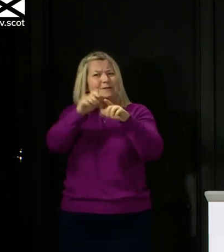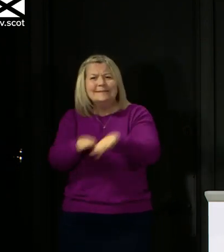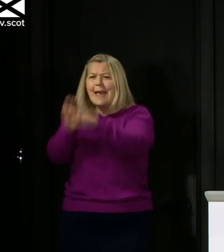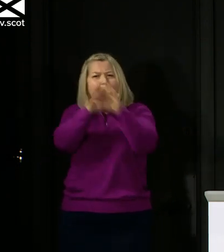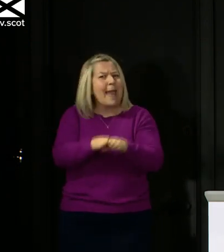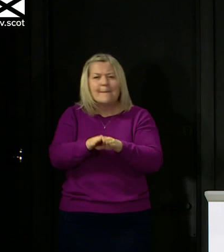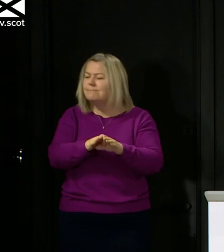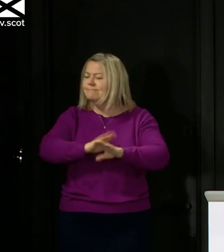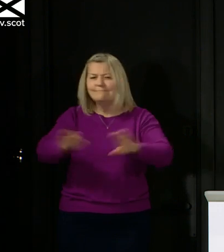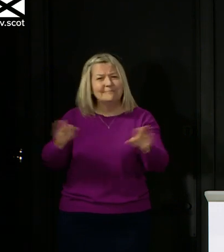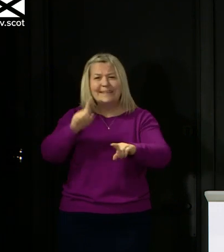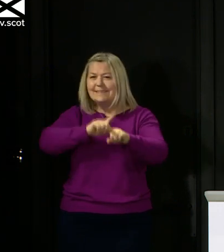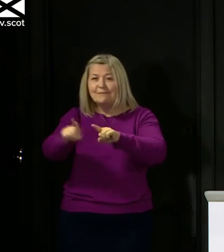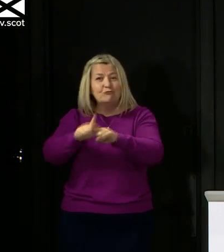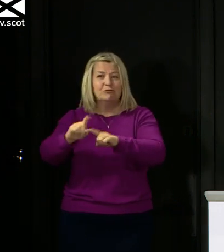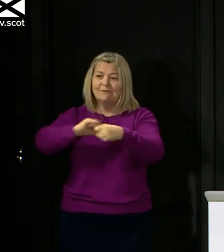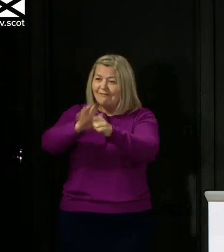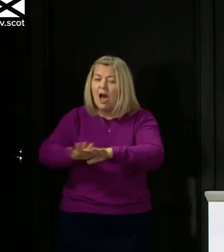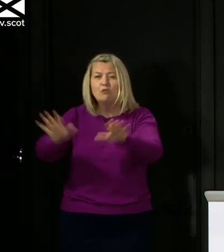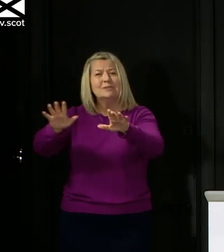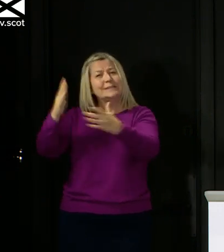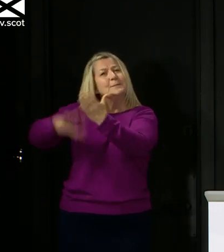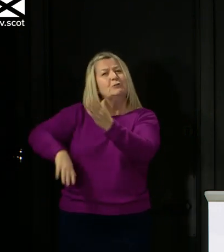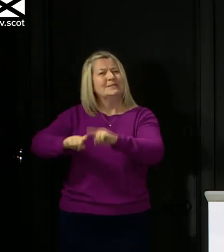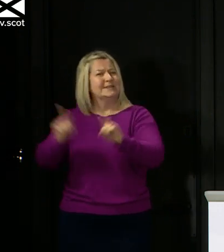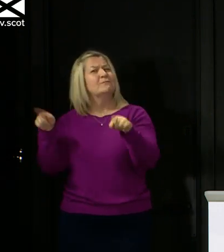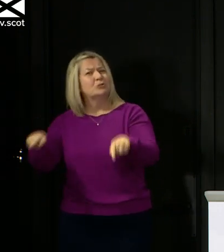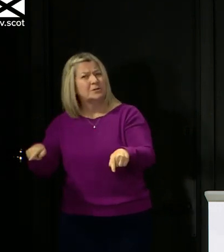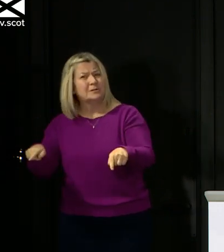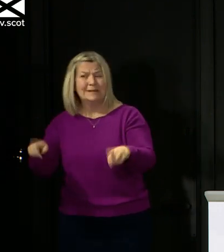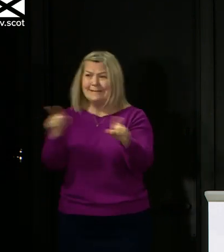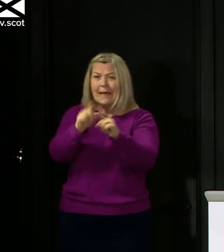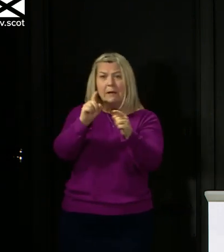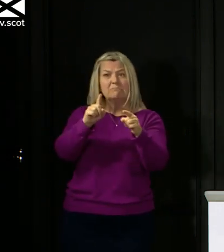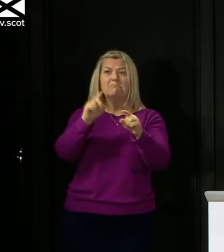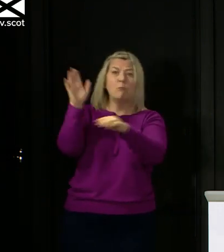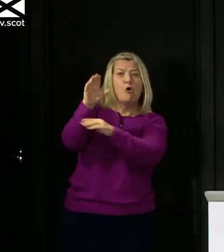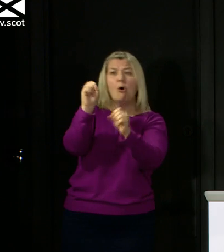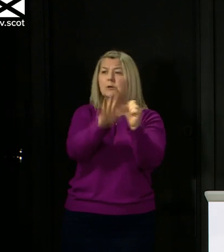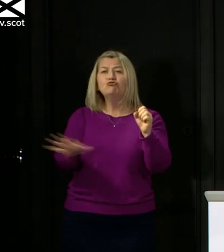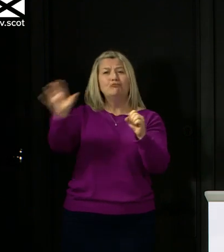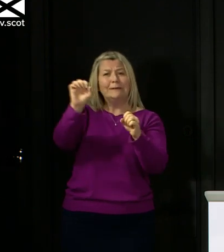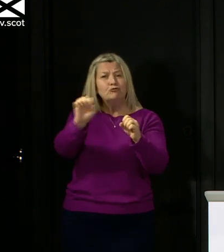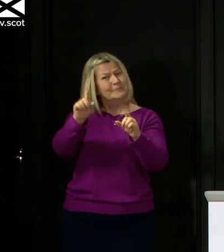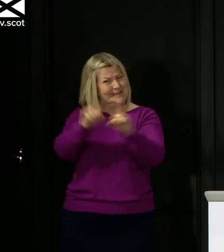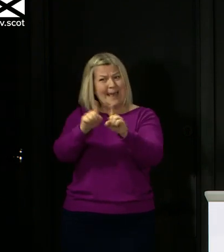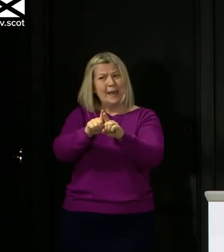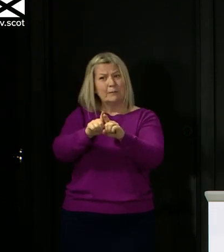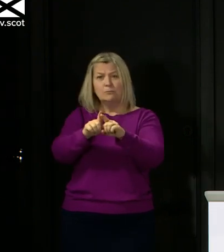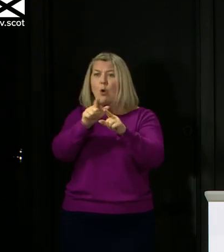need not be a cause of confusion - indeed other countries are taking different steps in different areas at different times.